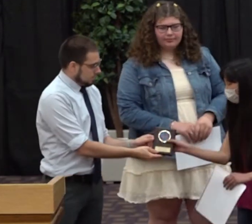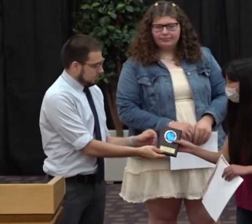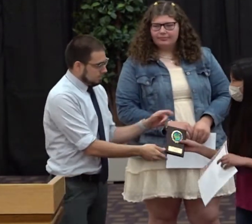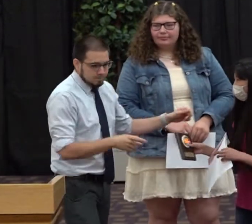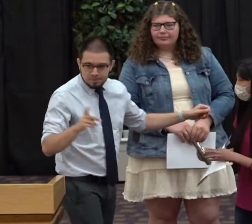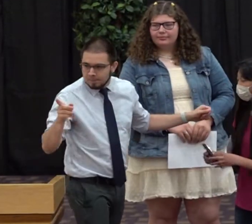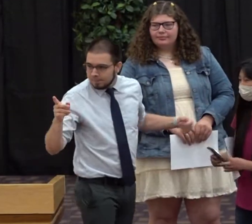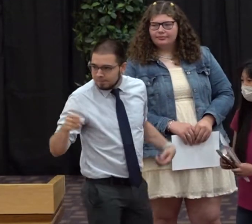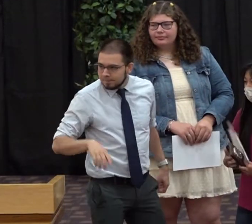Thank you.